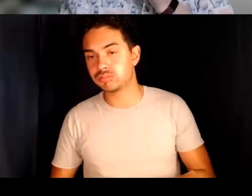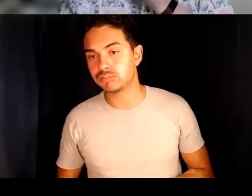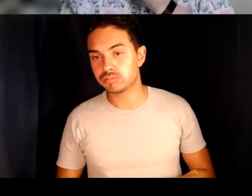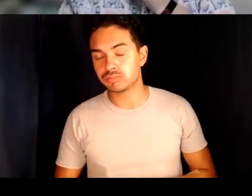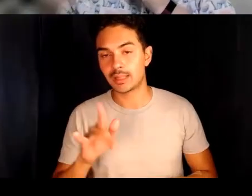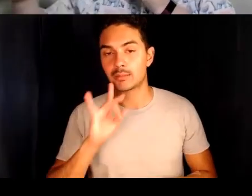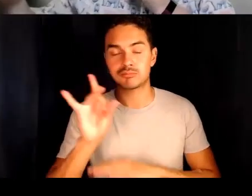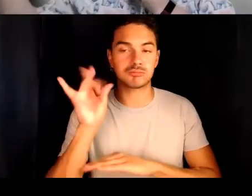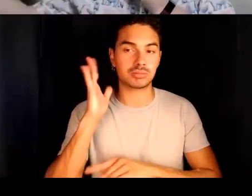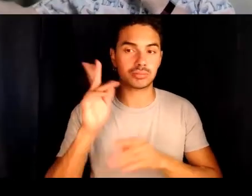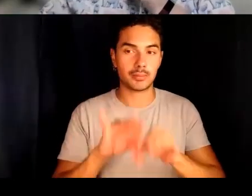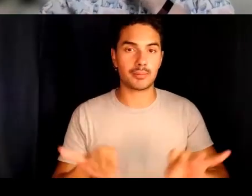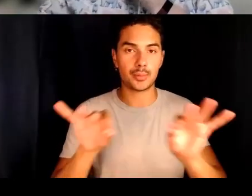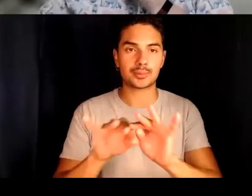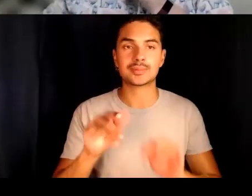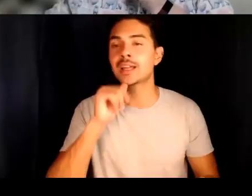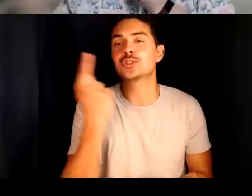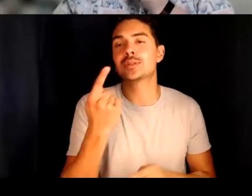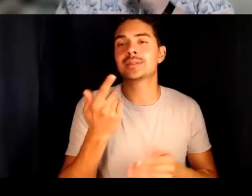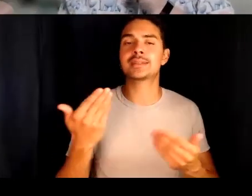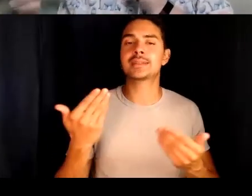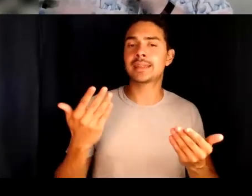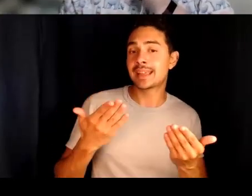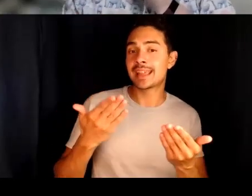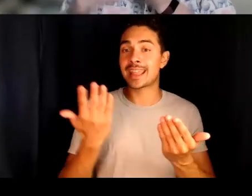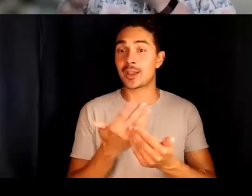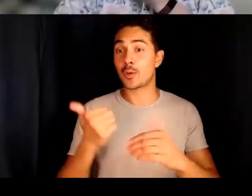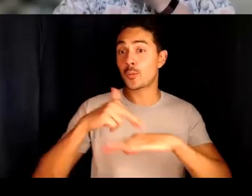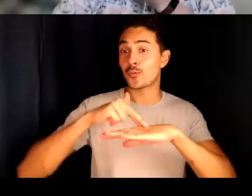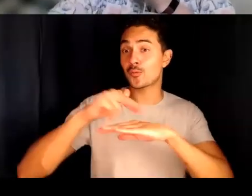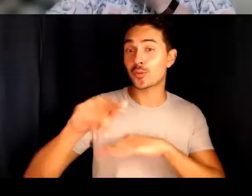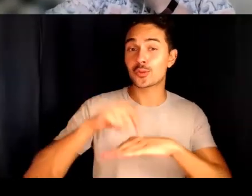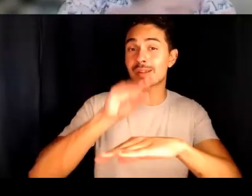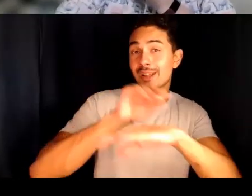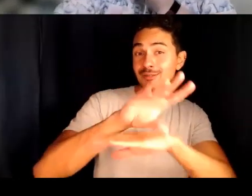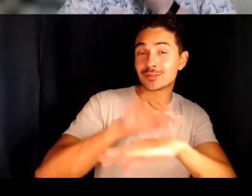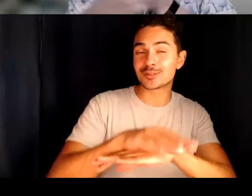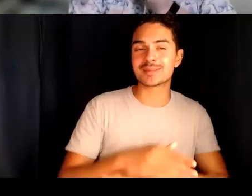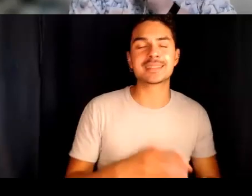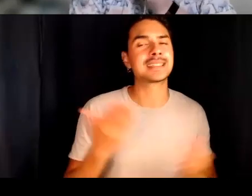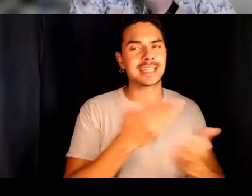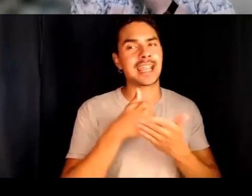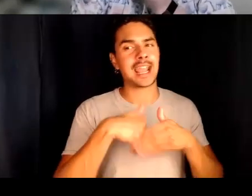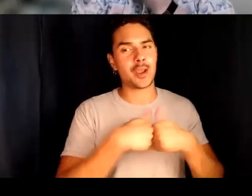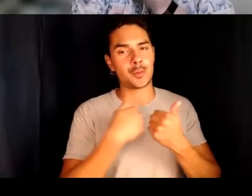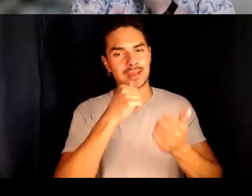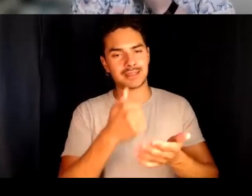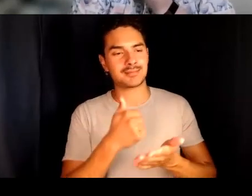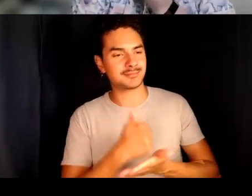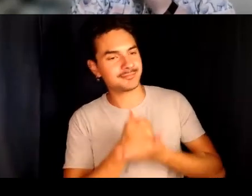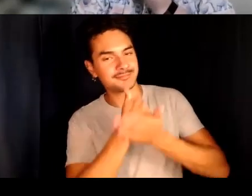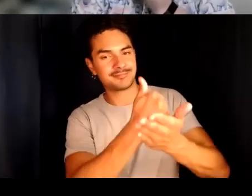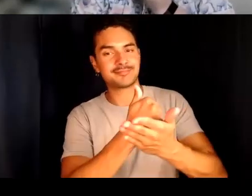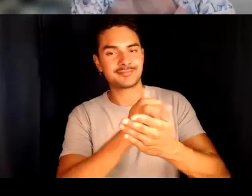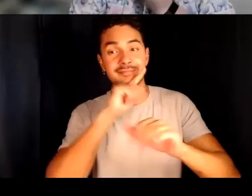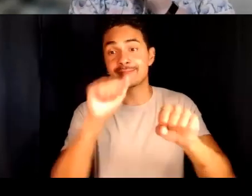So it's not just, here's a referral to a counselor, it's here's how we can make it actually realistic for you